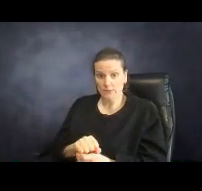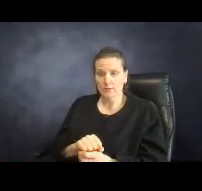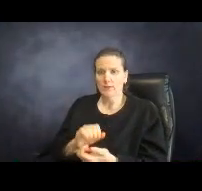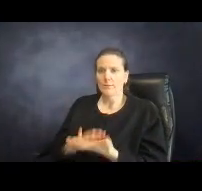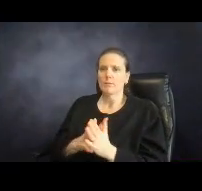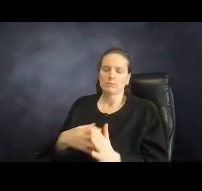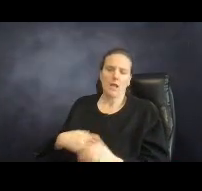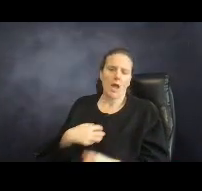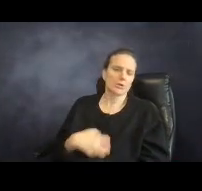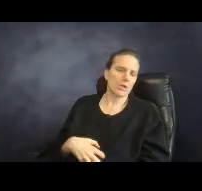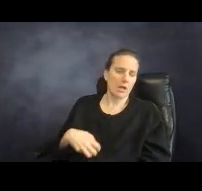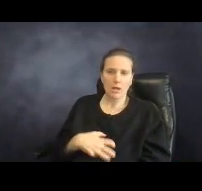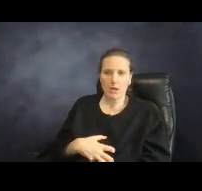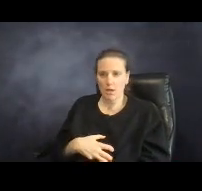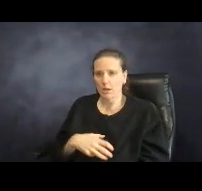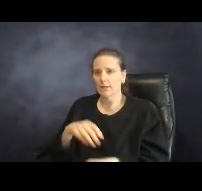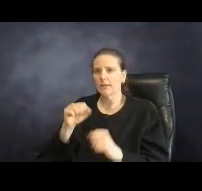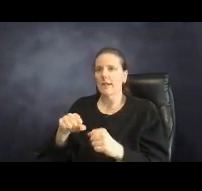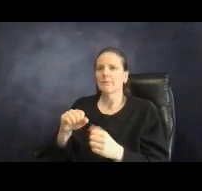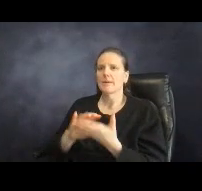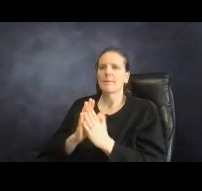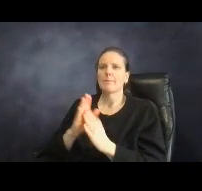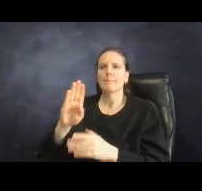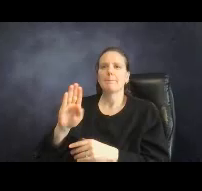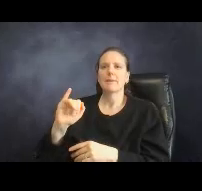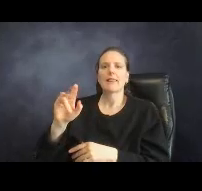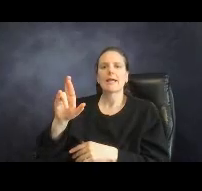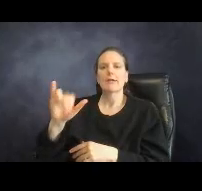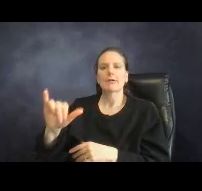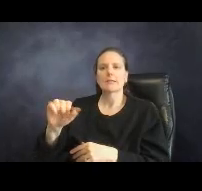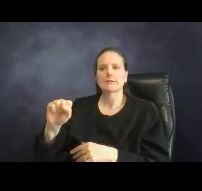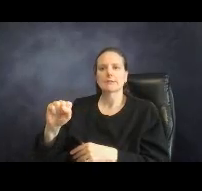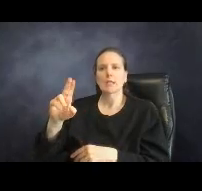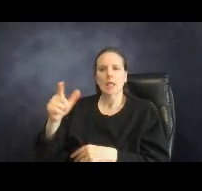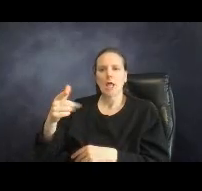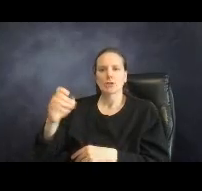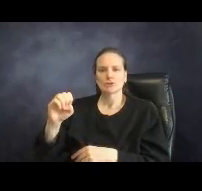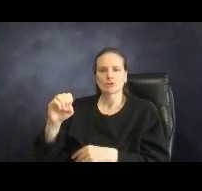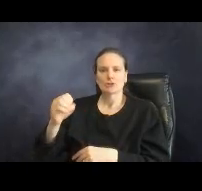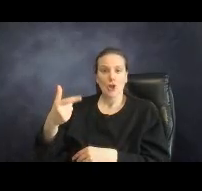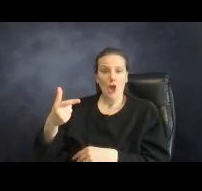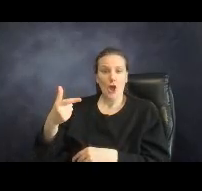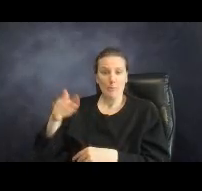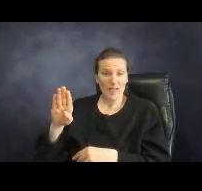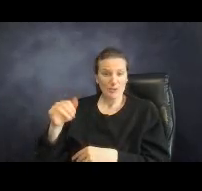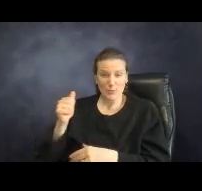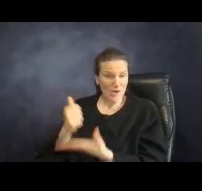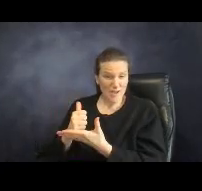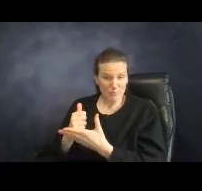It can cause biliary sludge. So your gallbladder's not gonna work as well as it should. It can cause gas and bloating and can cause actually gas pain in some